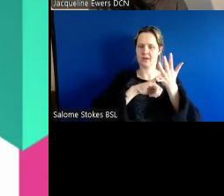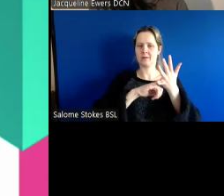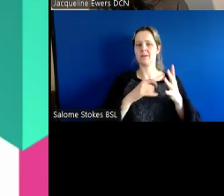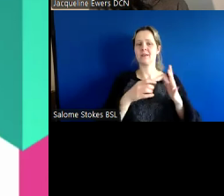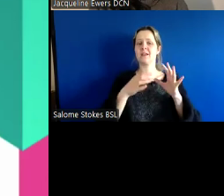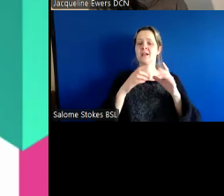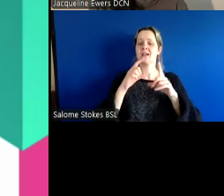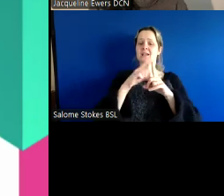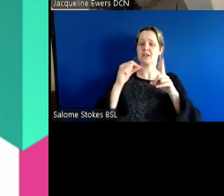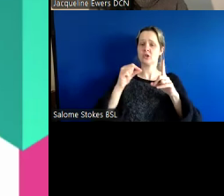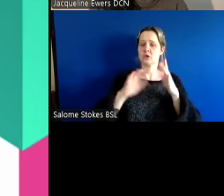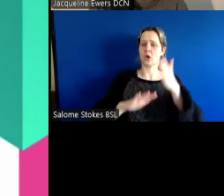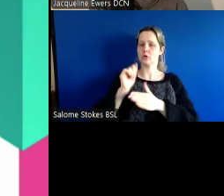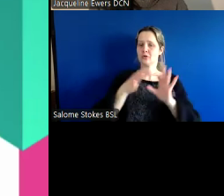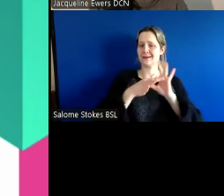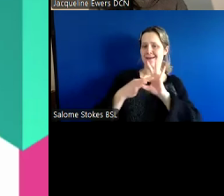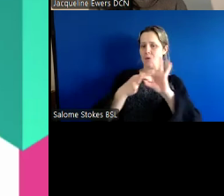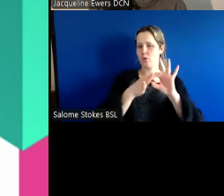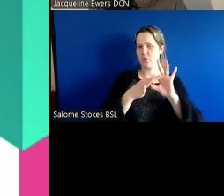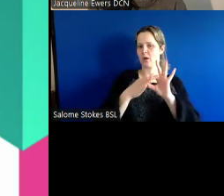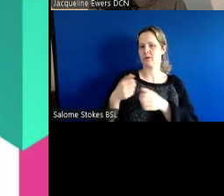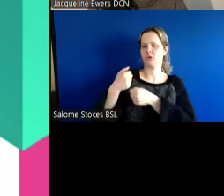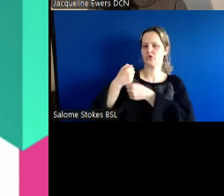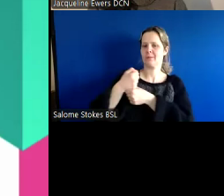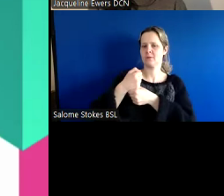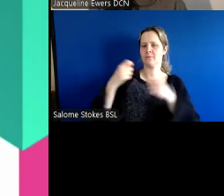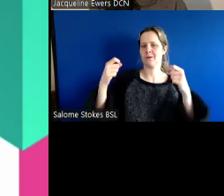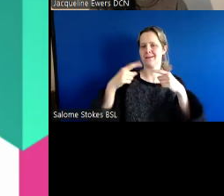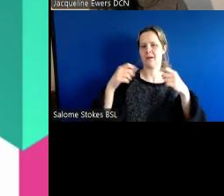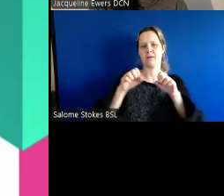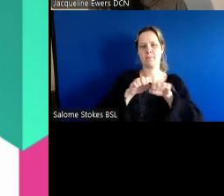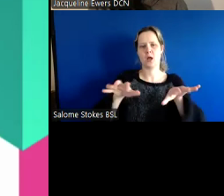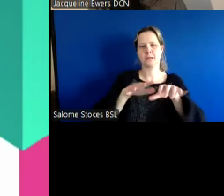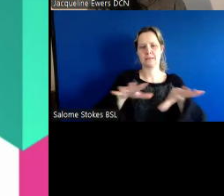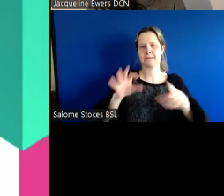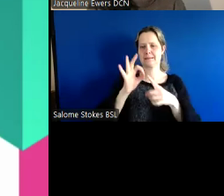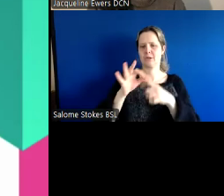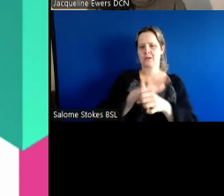My specialism is email marketing. I'm going to self-describe.